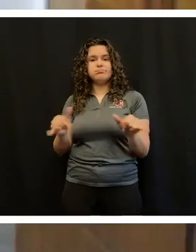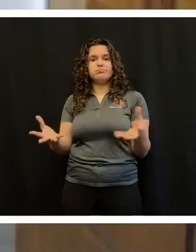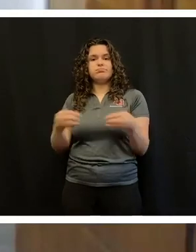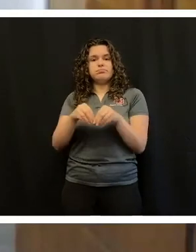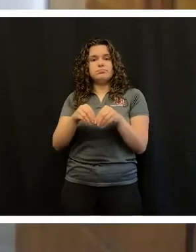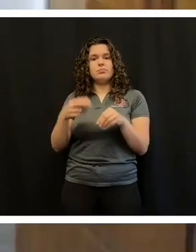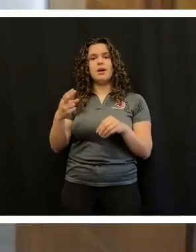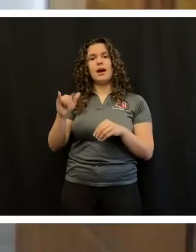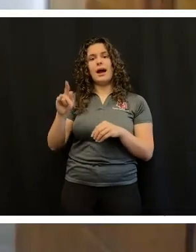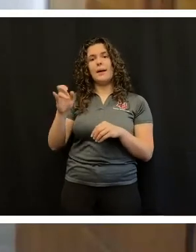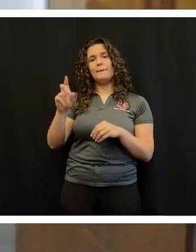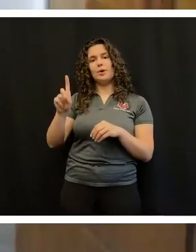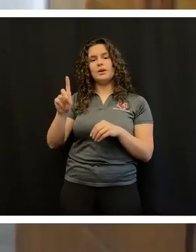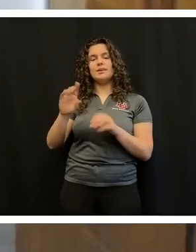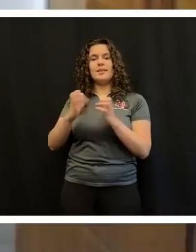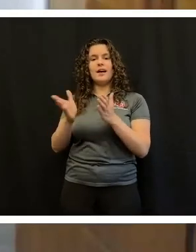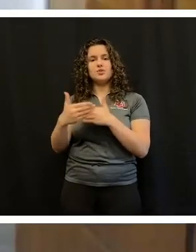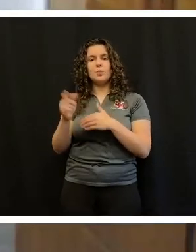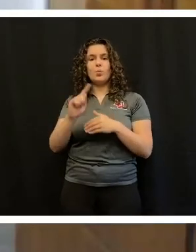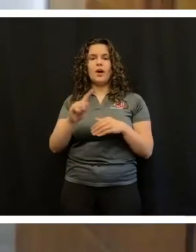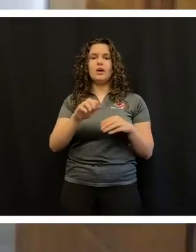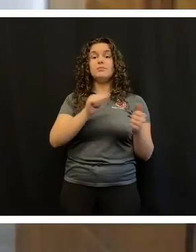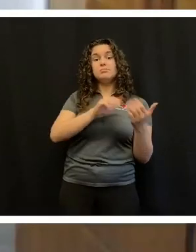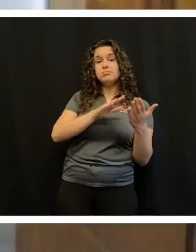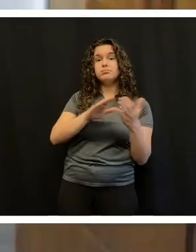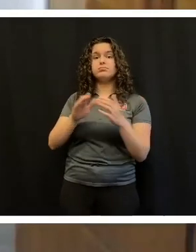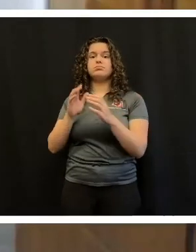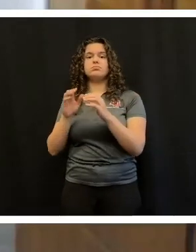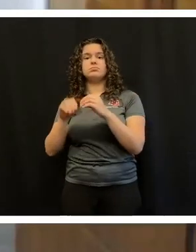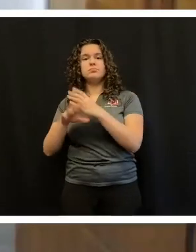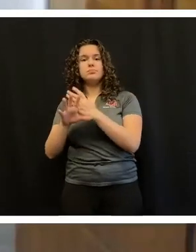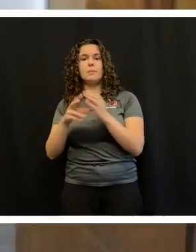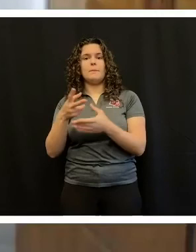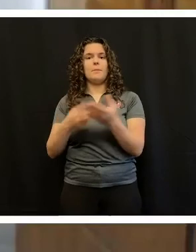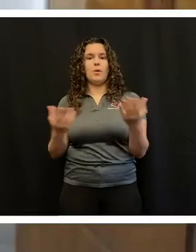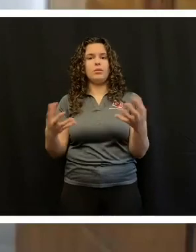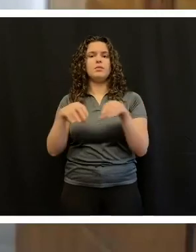where the technology legacy that we have deployed